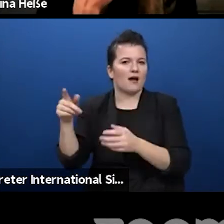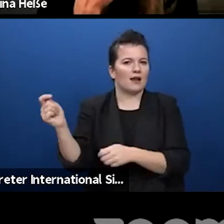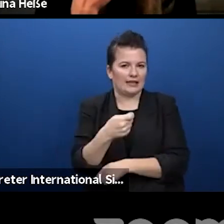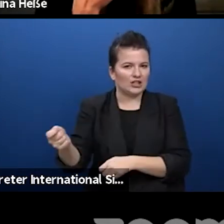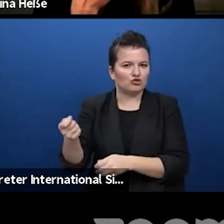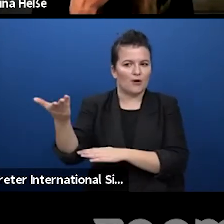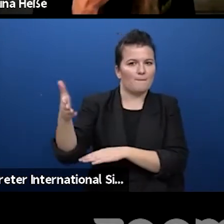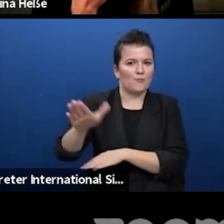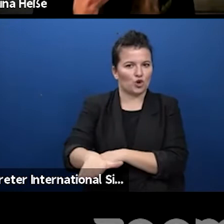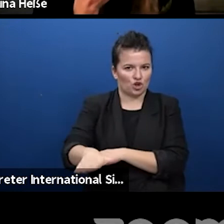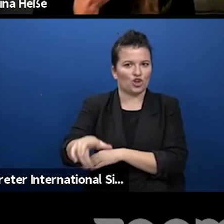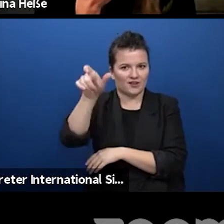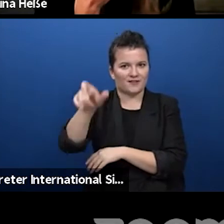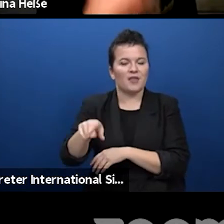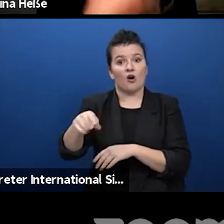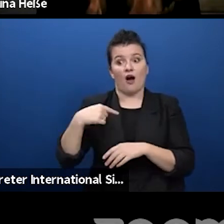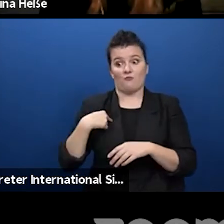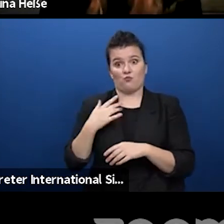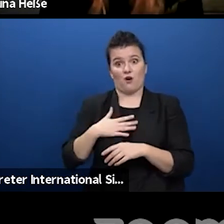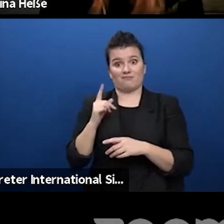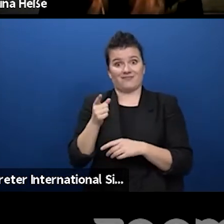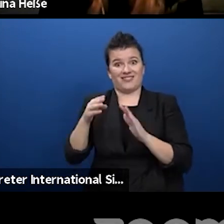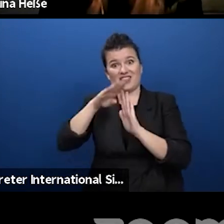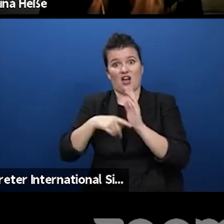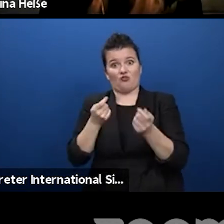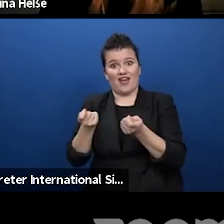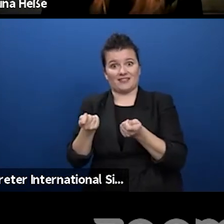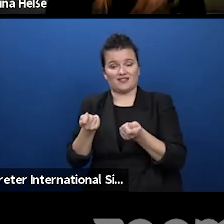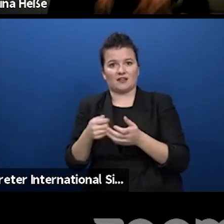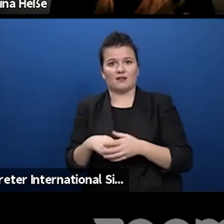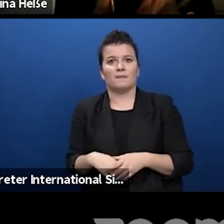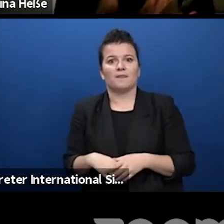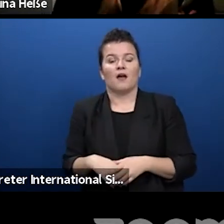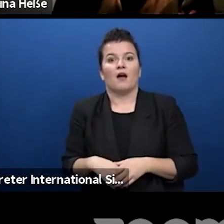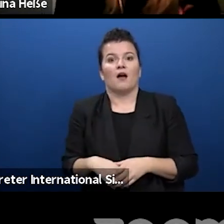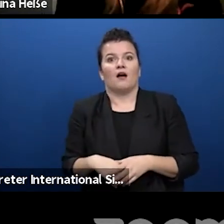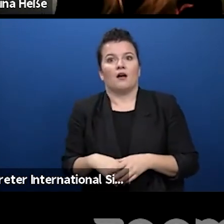all black group of art like German residents you know. I mean okay, they took me as American